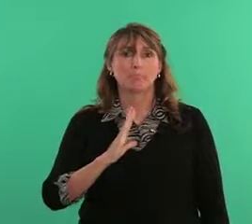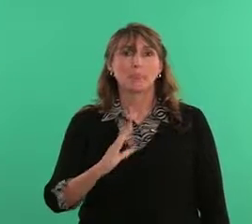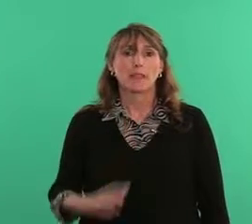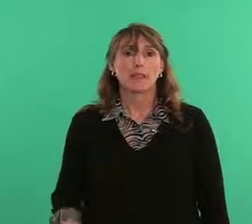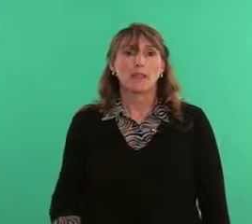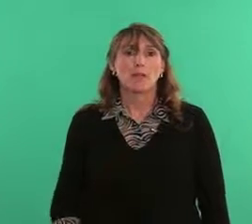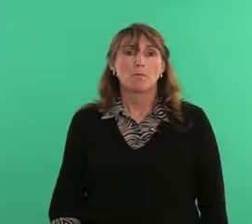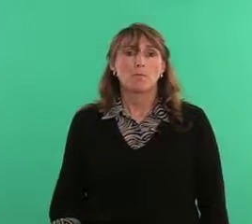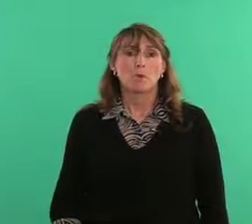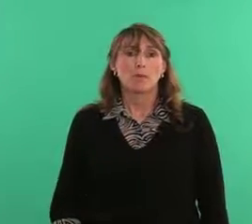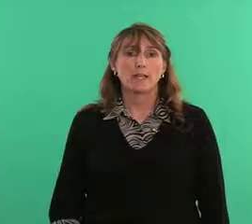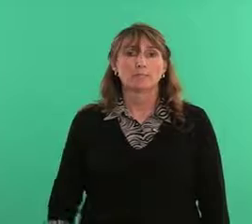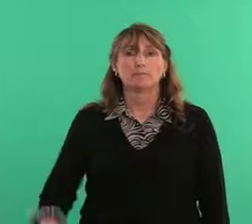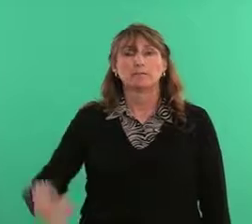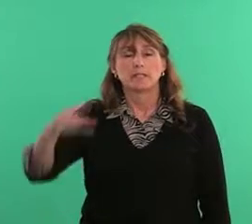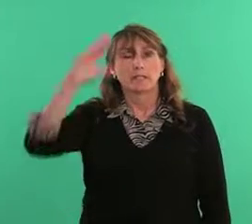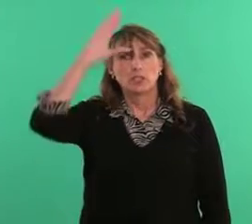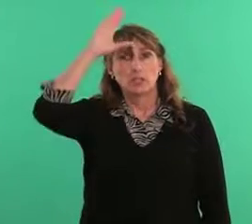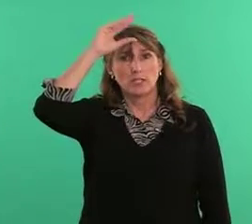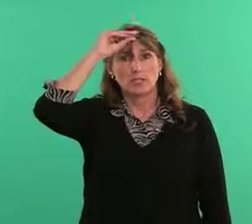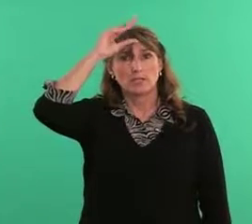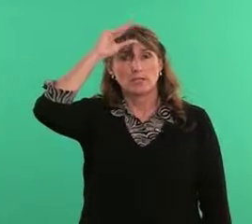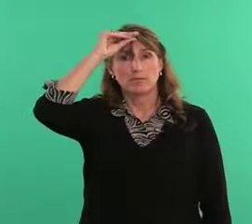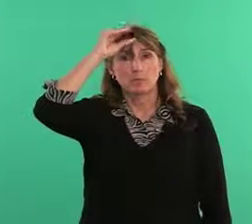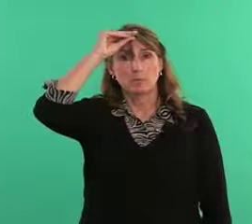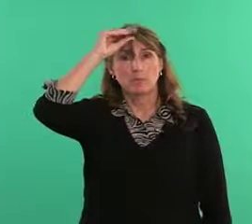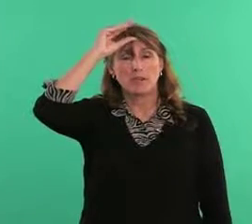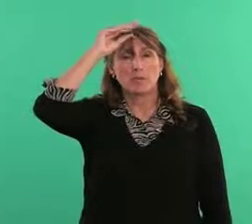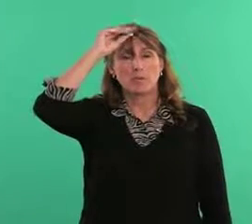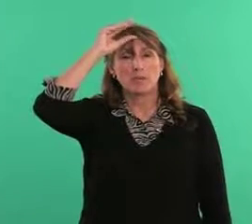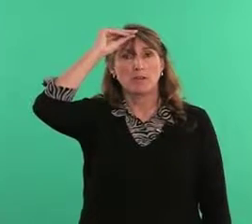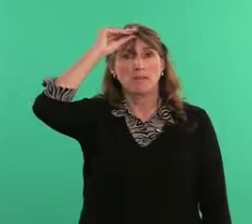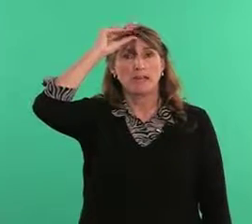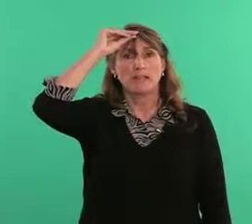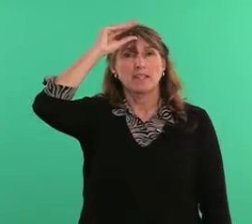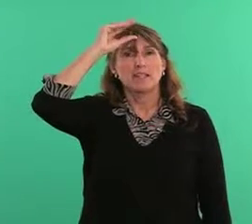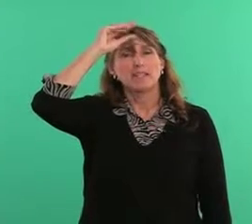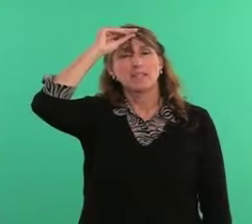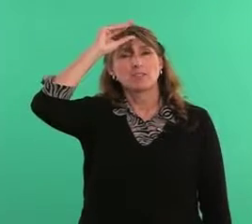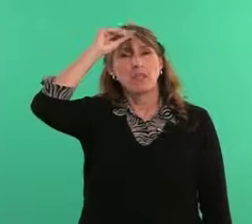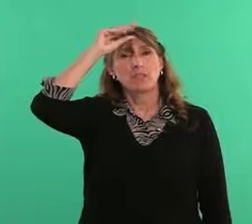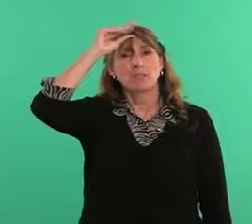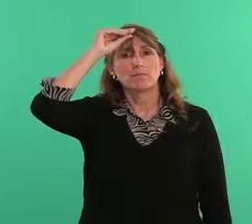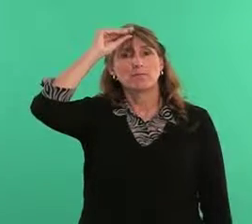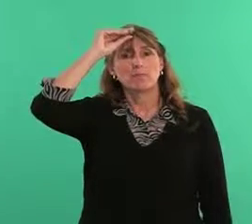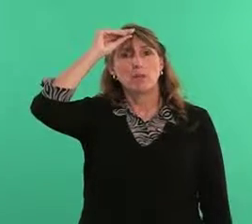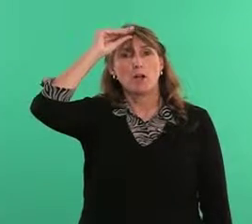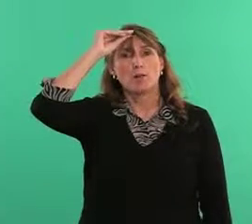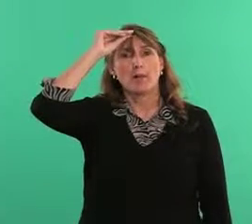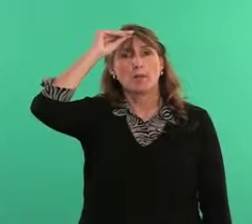boy is just the first part of man like you're tapping the ball cap